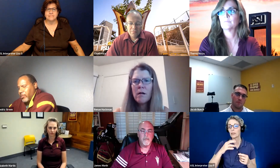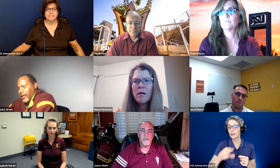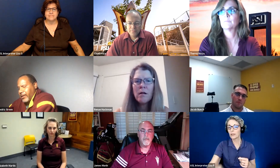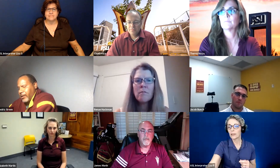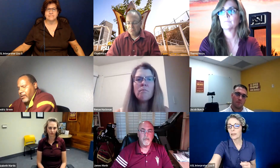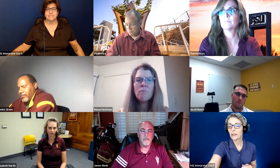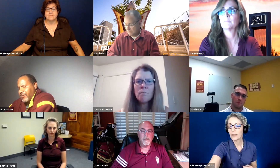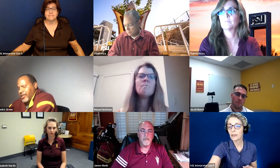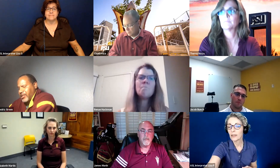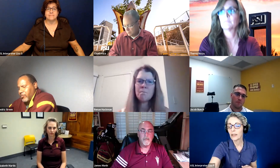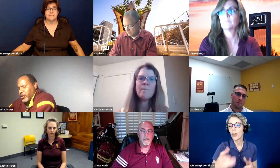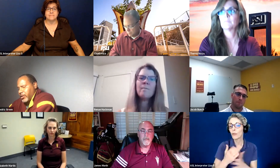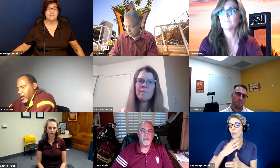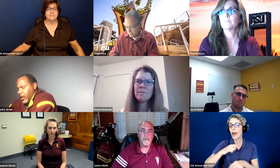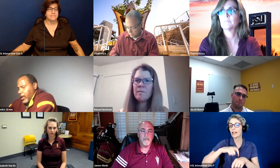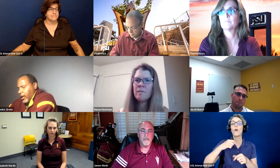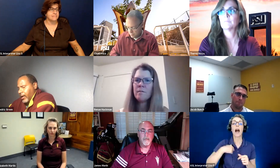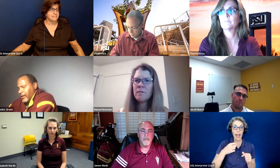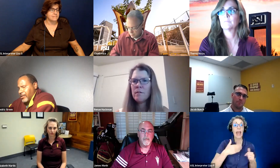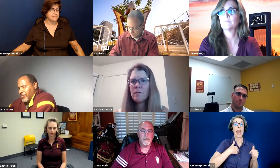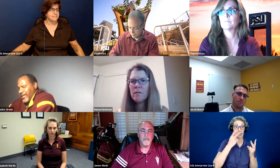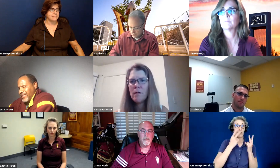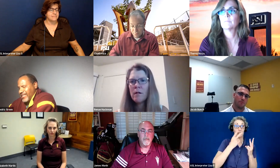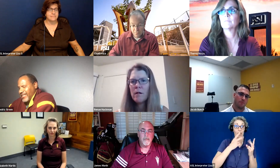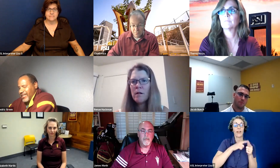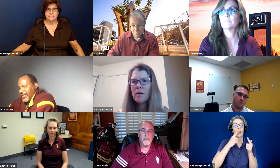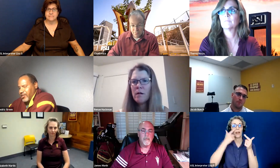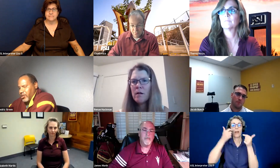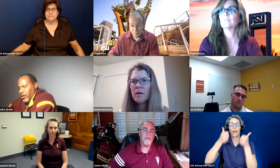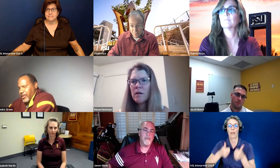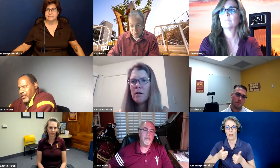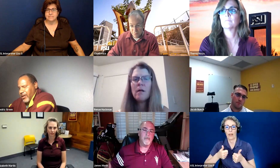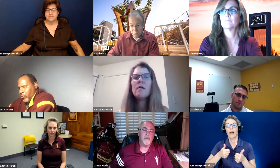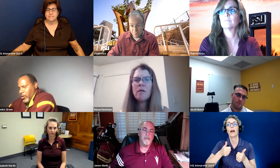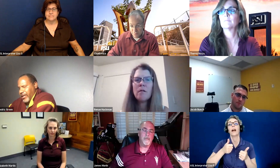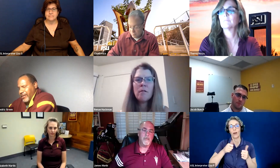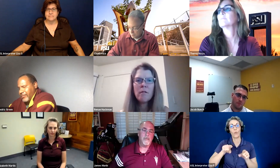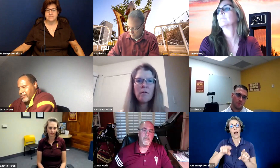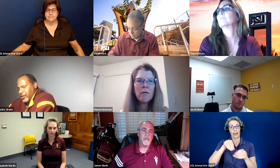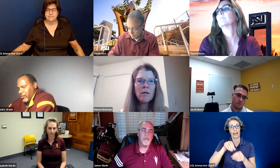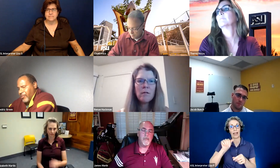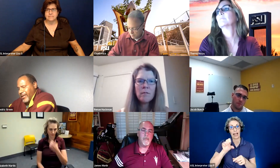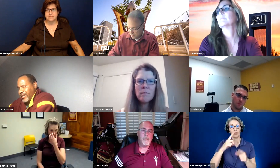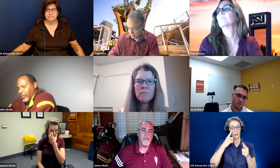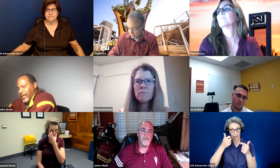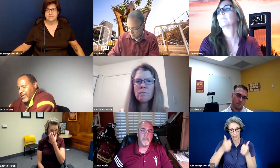my vision did worsen to the fact that I didn't need additional services that weren't in my beginning plan,